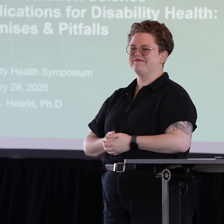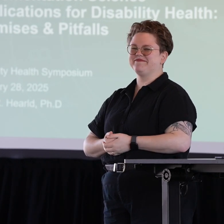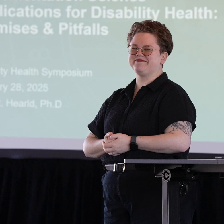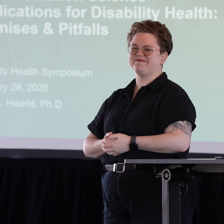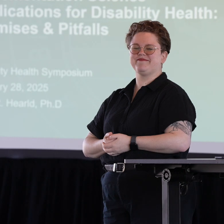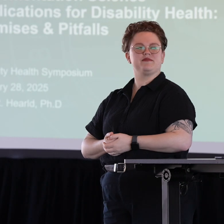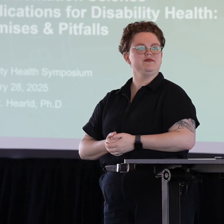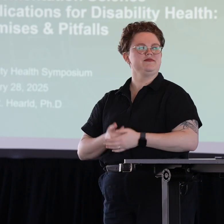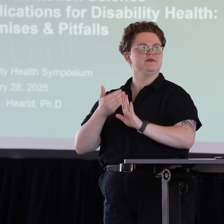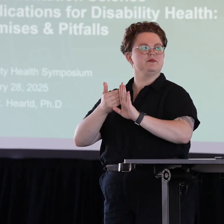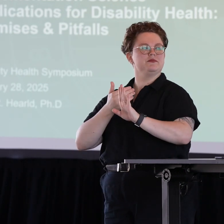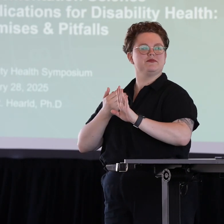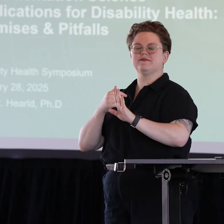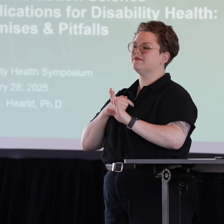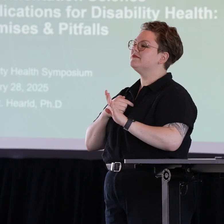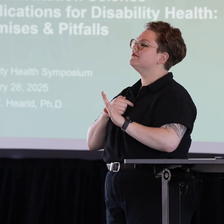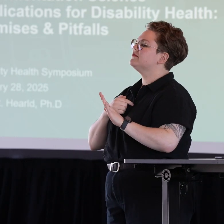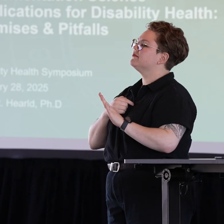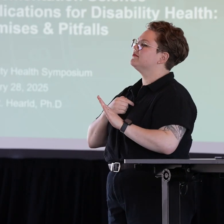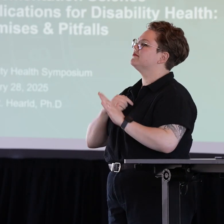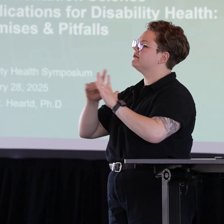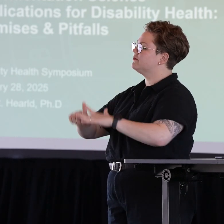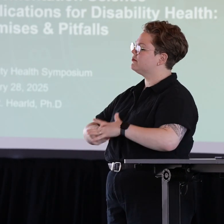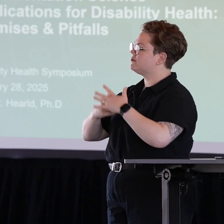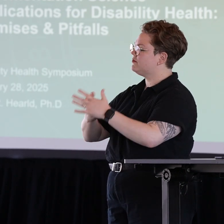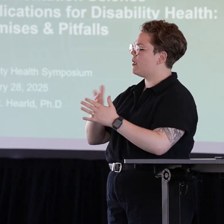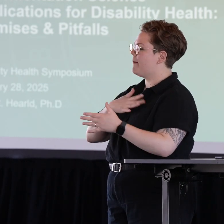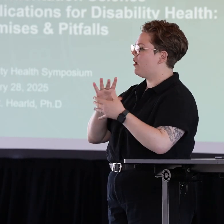Also, before I get into my remarks, the introduction